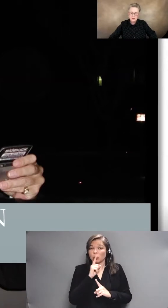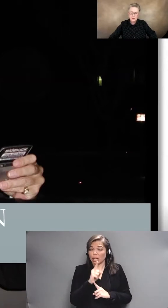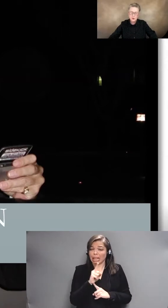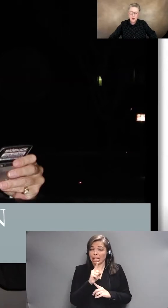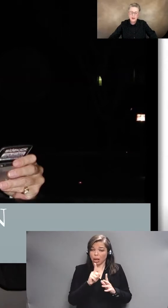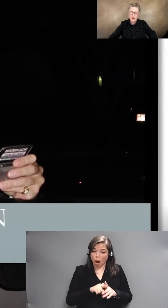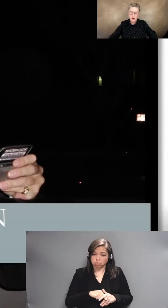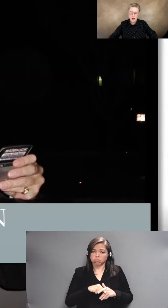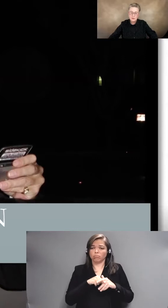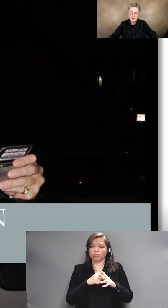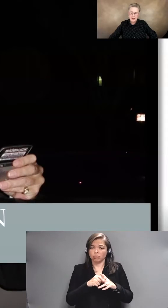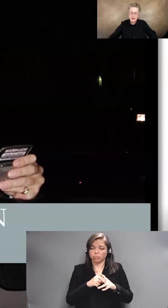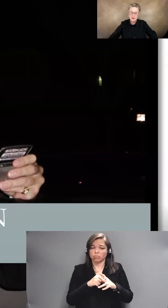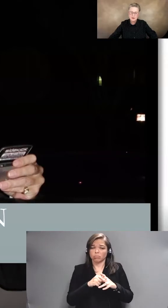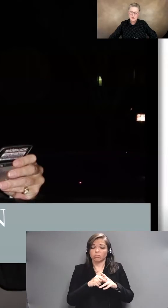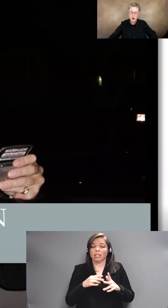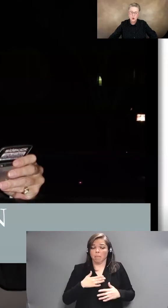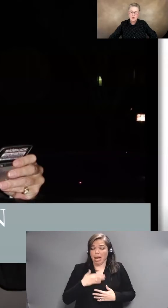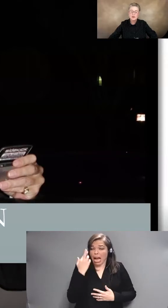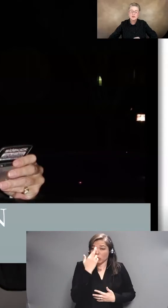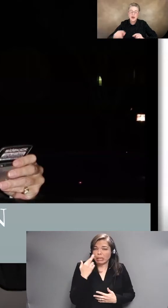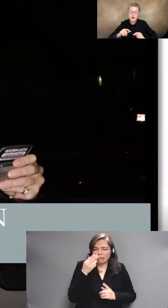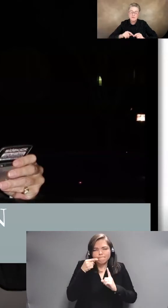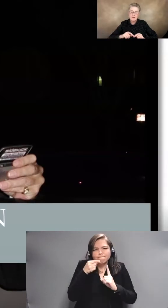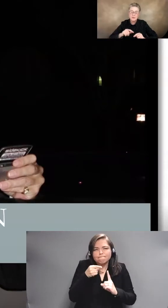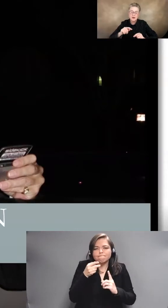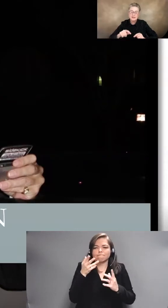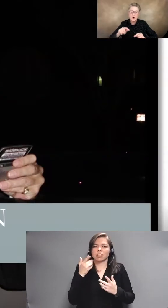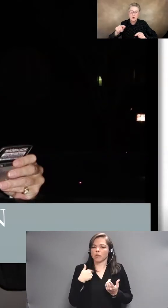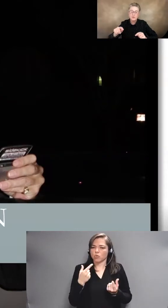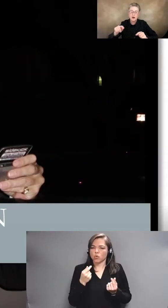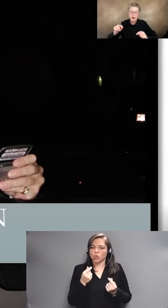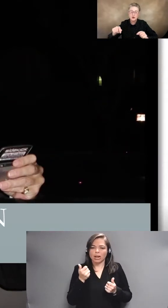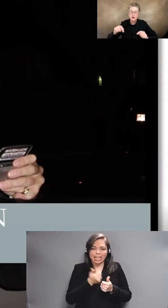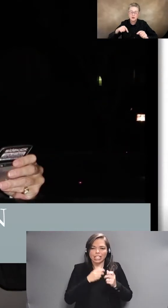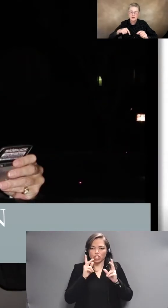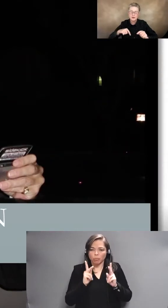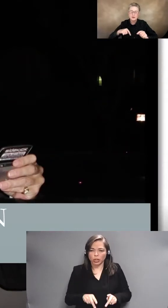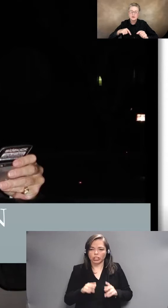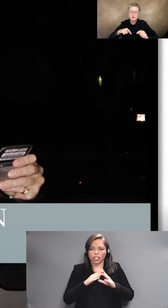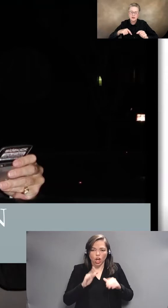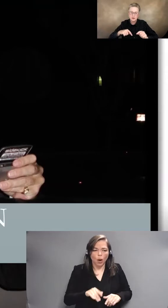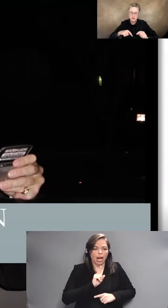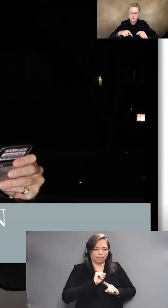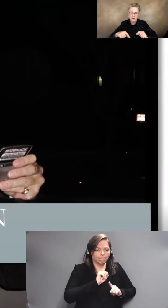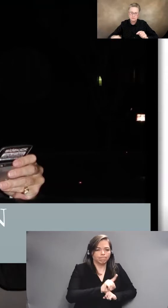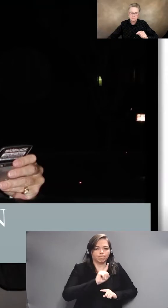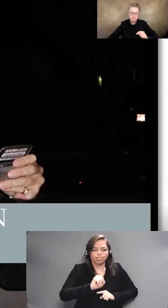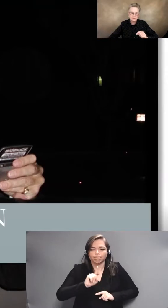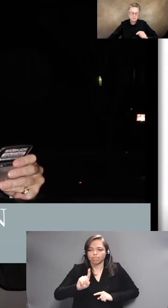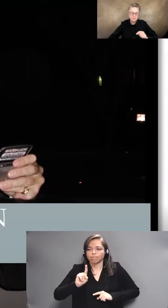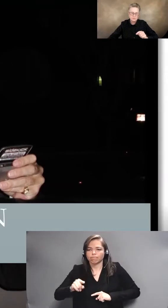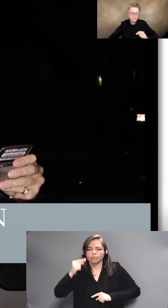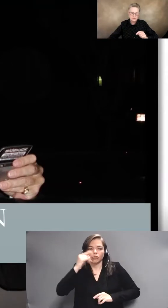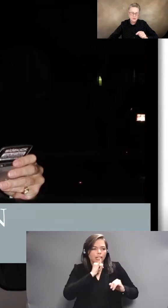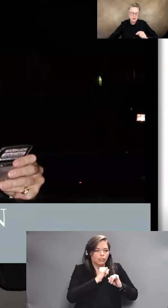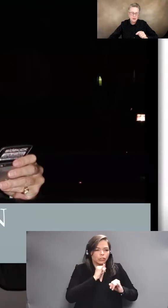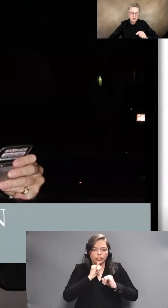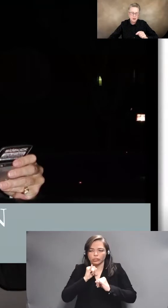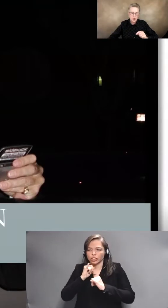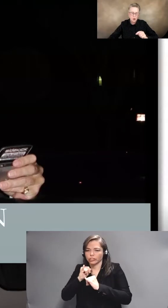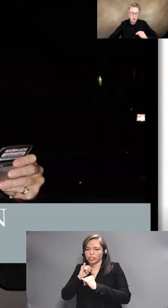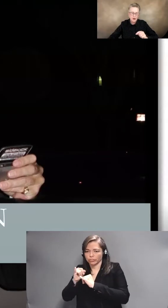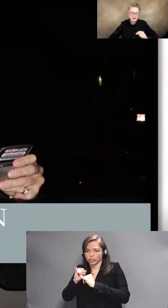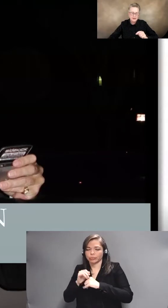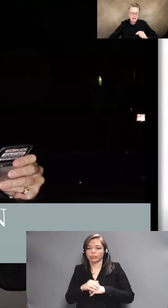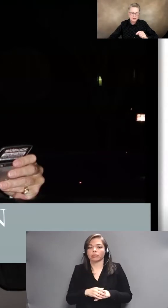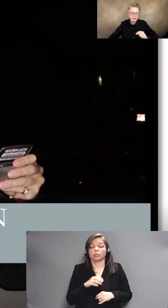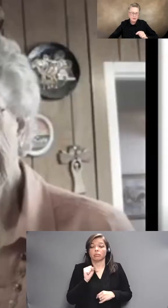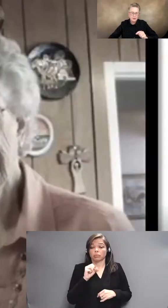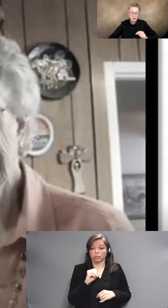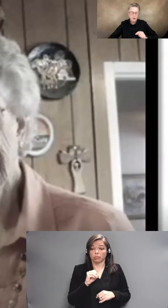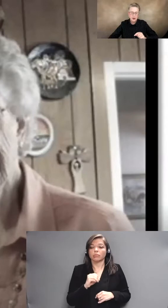for why I began to go to everybody's home that I could, to interview them so what I did was